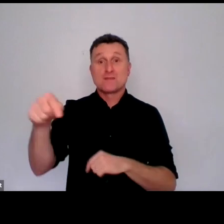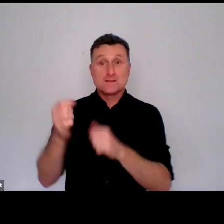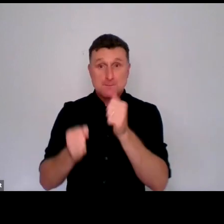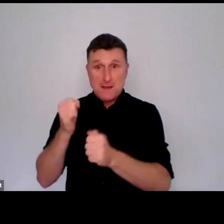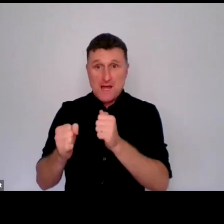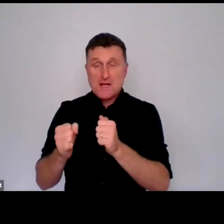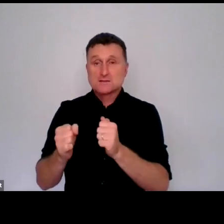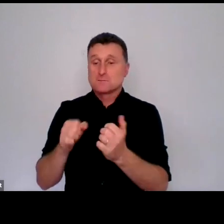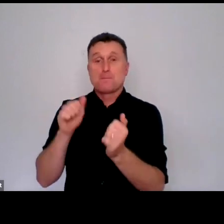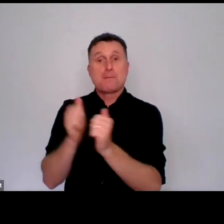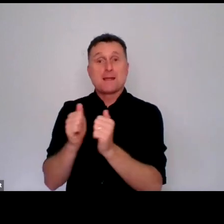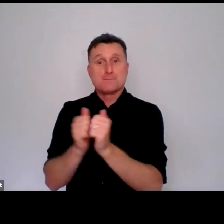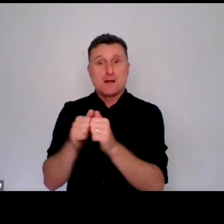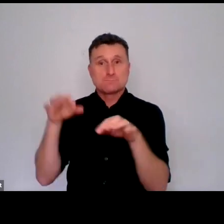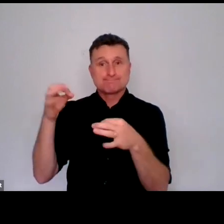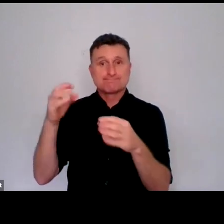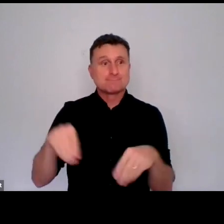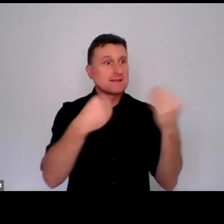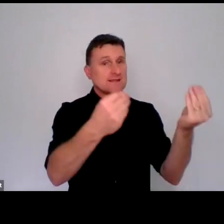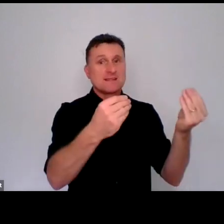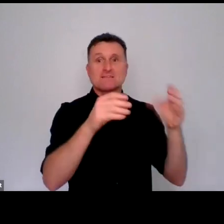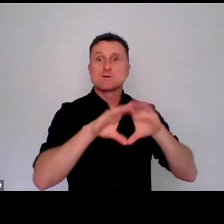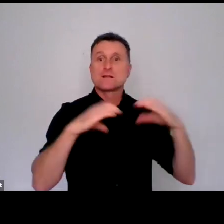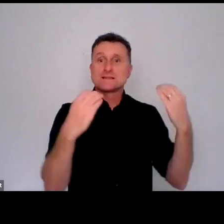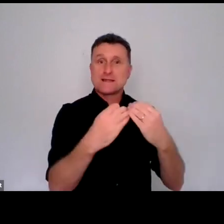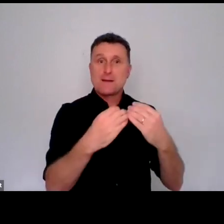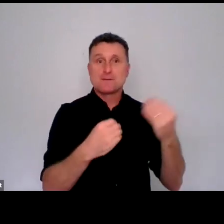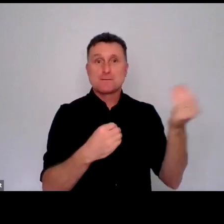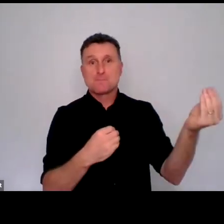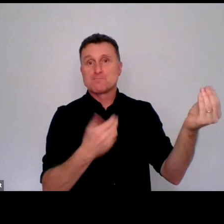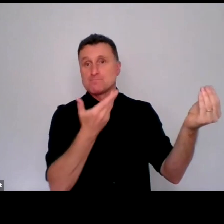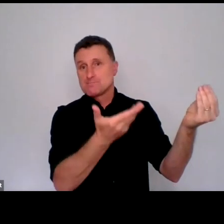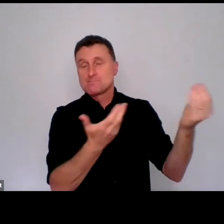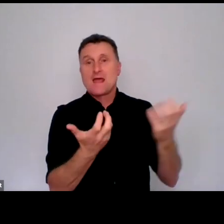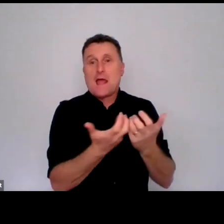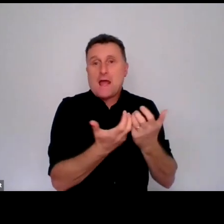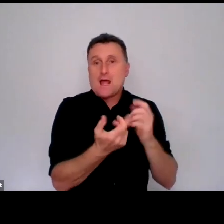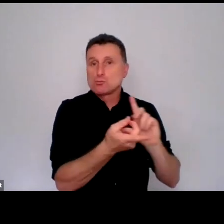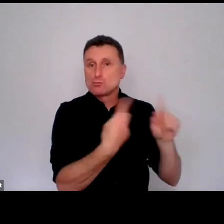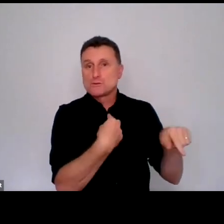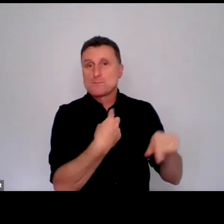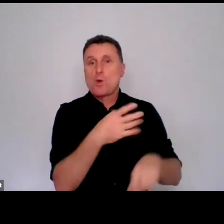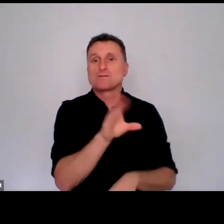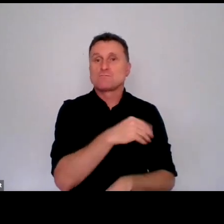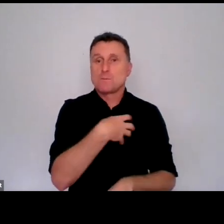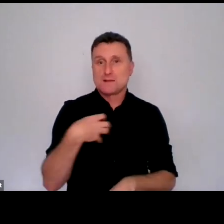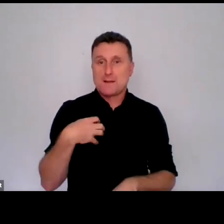how the government will respond to those recommendations. The other really important big piece of work